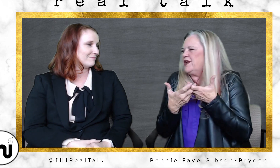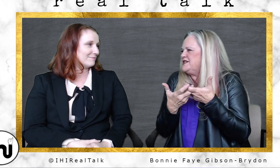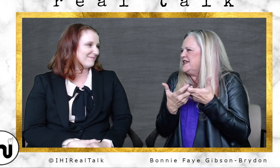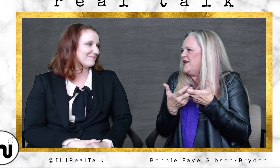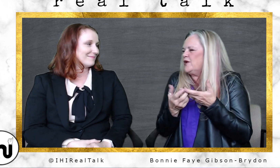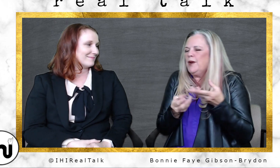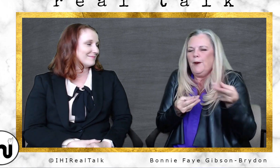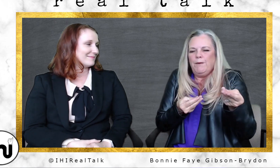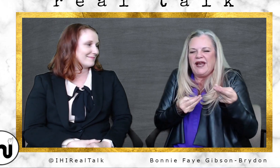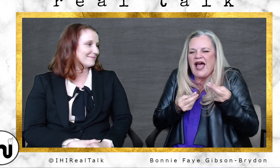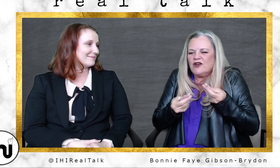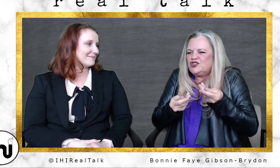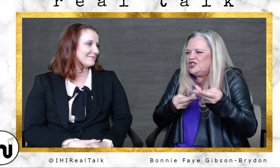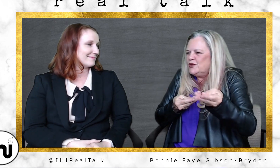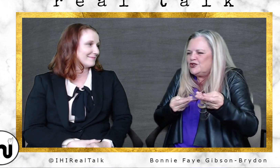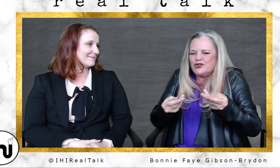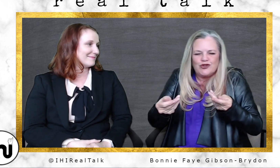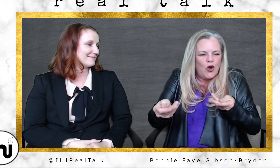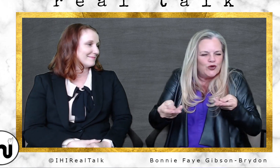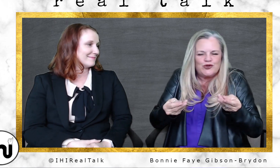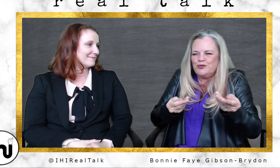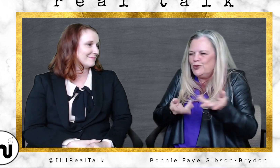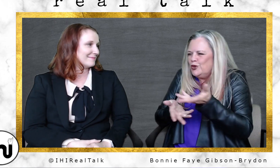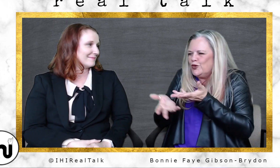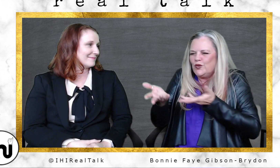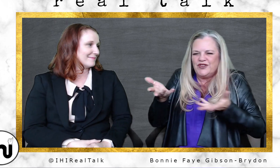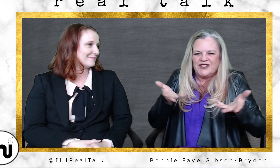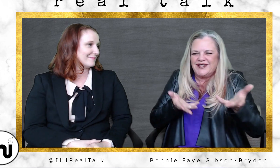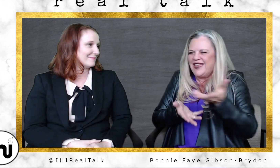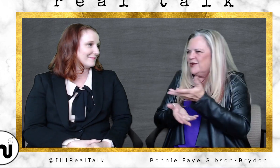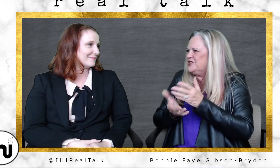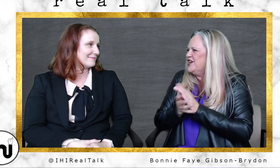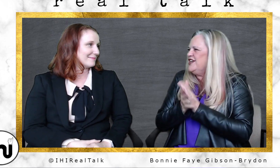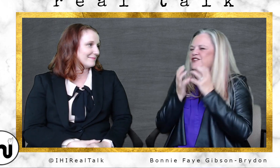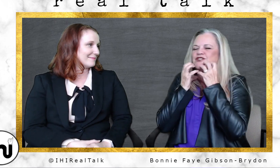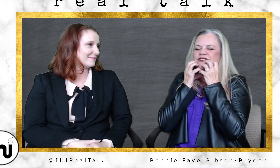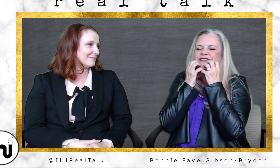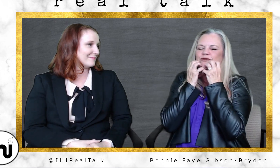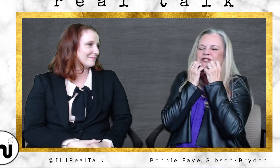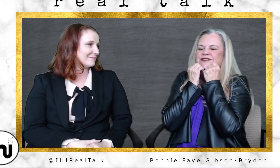us together, but how she was so smooth with the language, it just gave me such